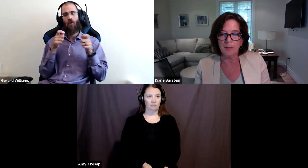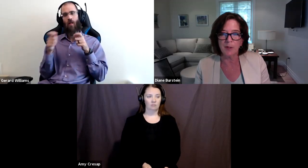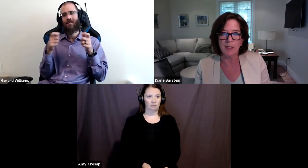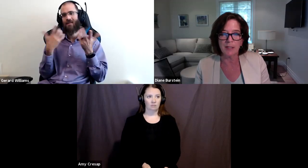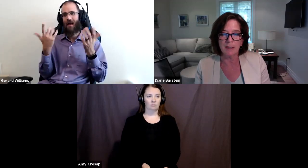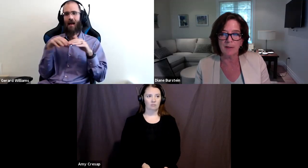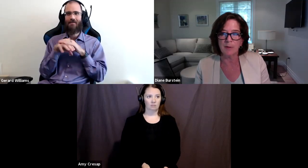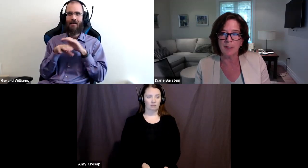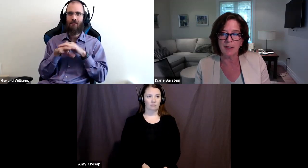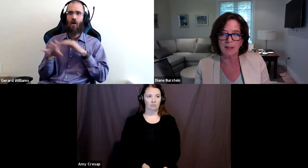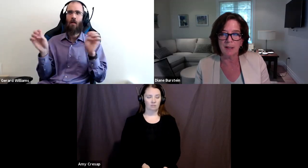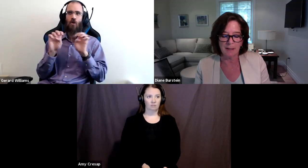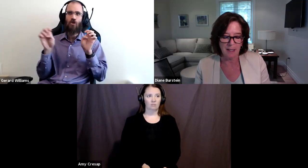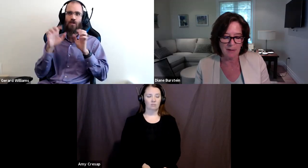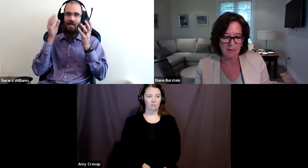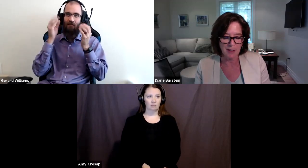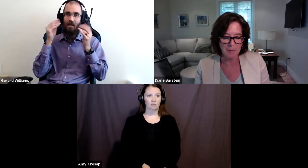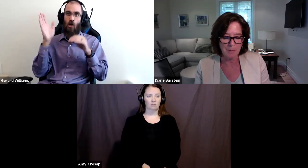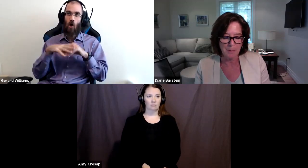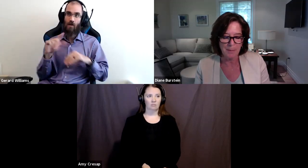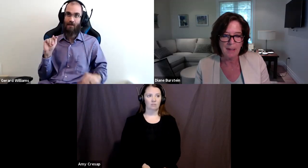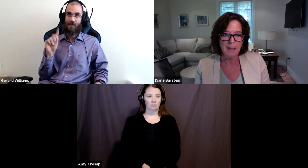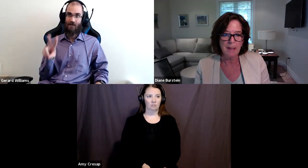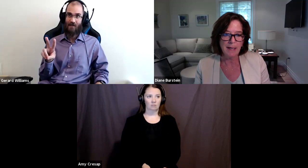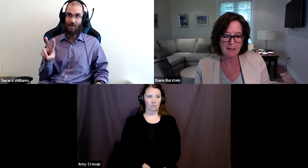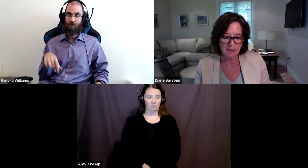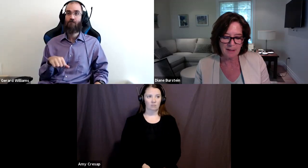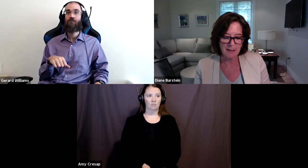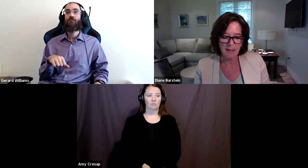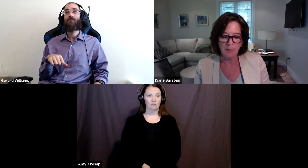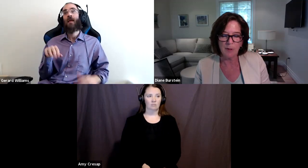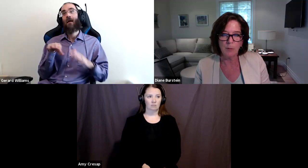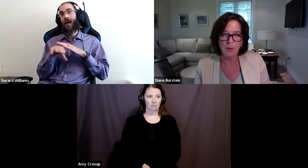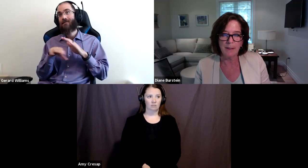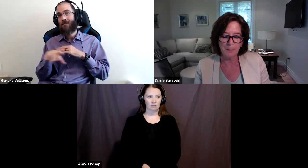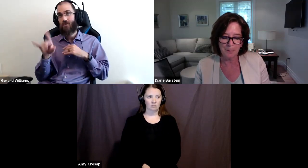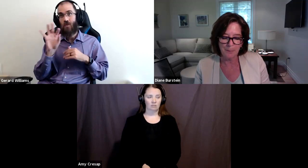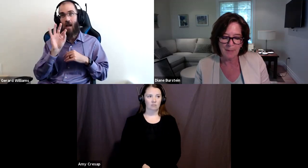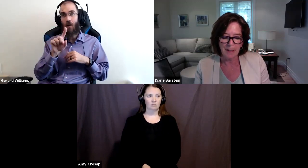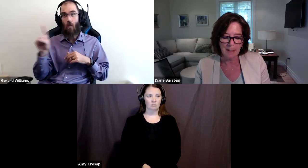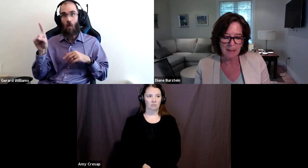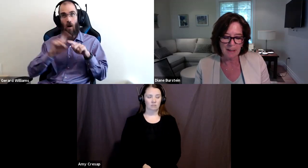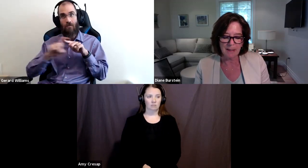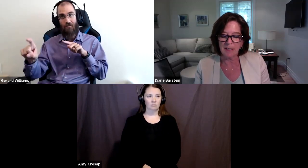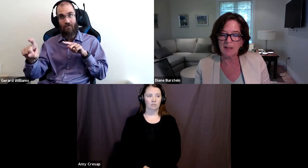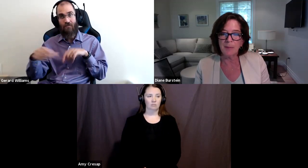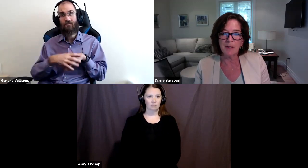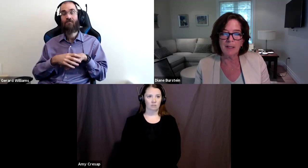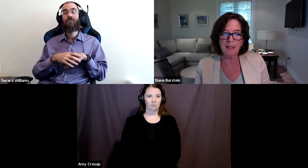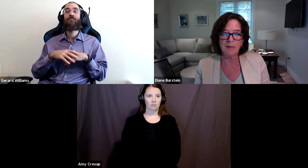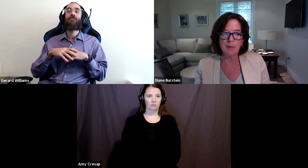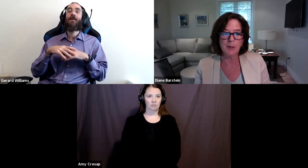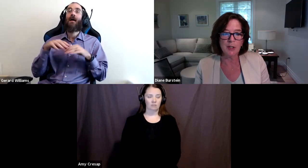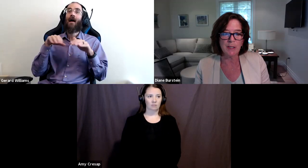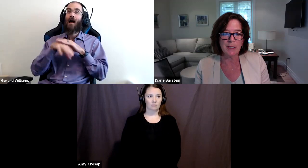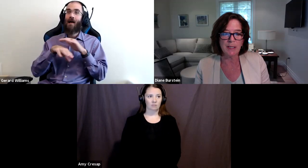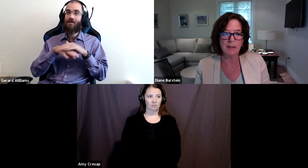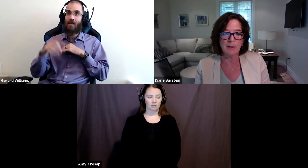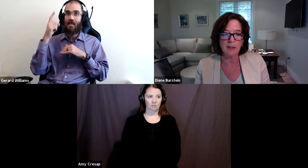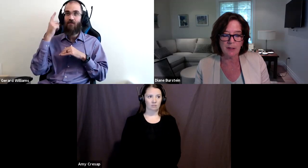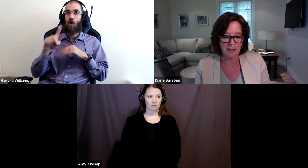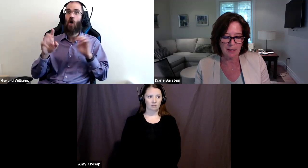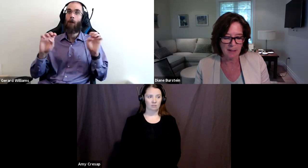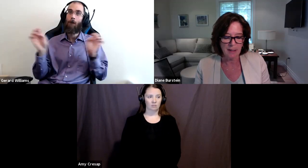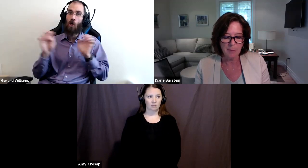emergency information on television, access to 911, accessibility of emergency alerts